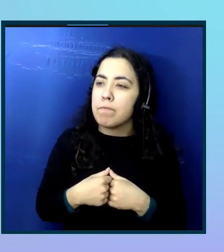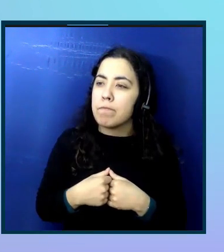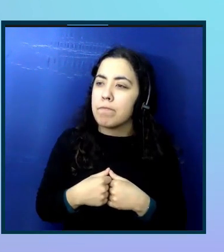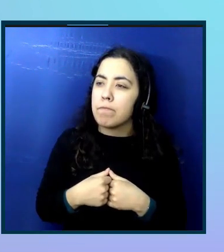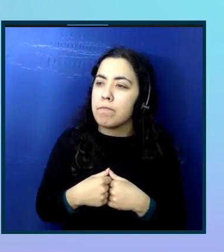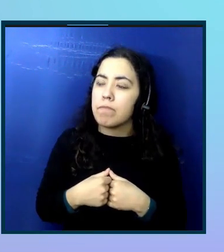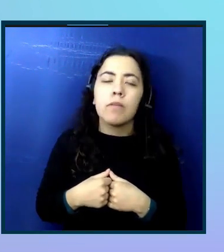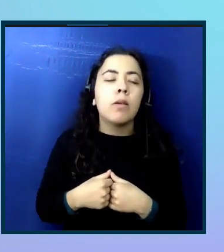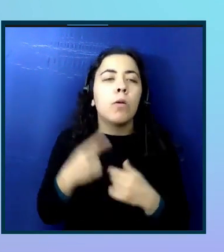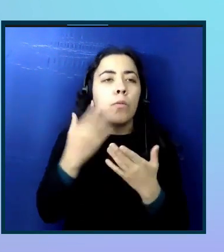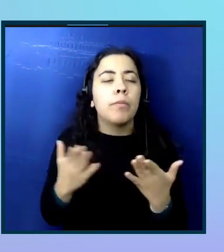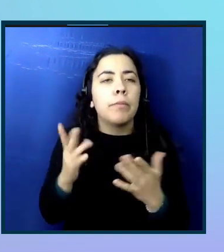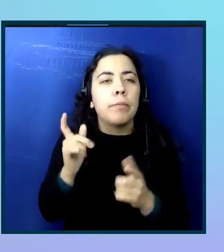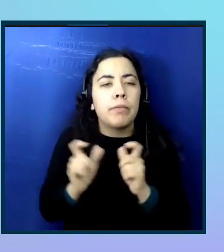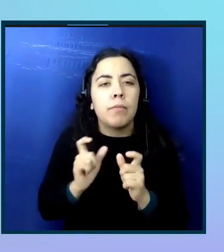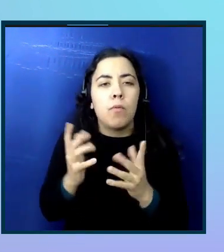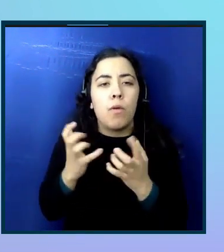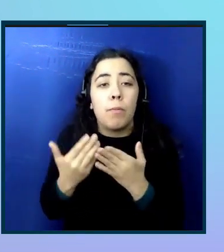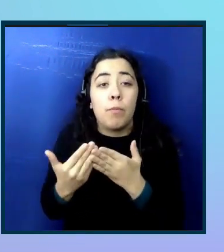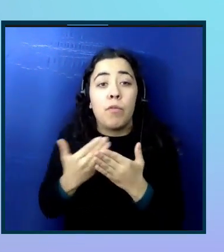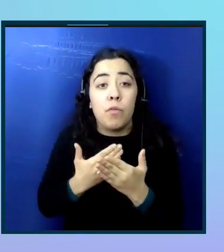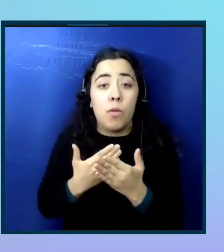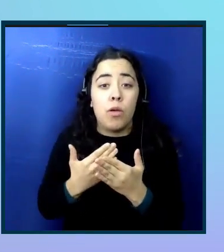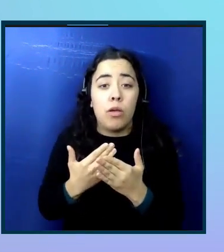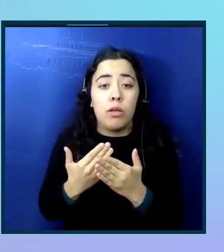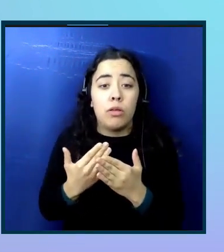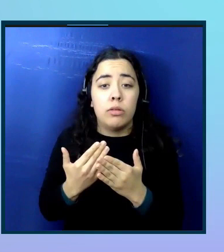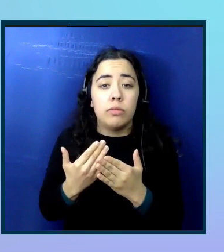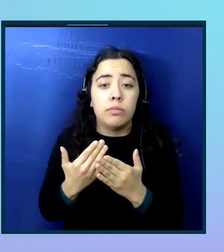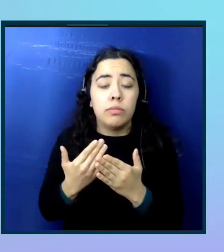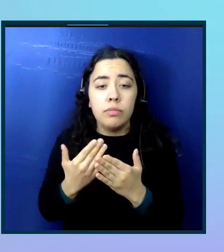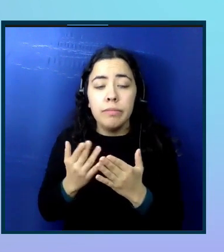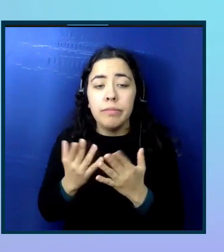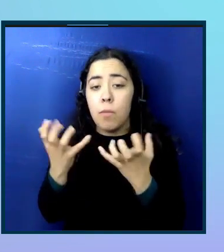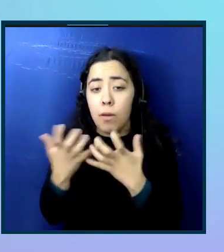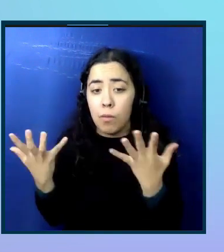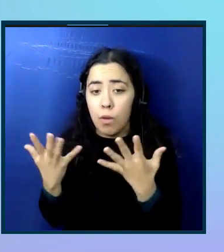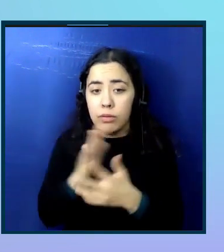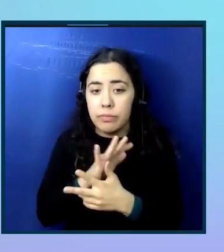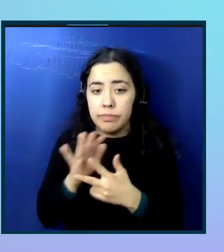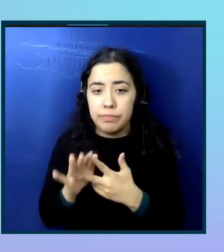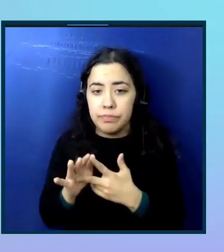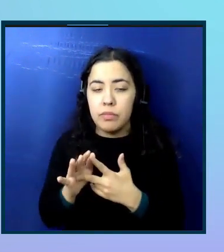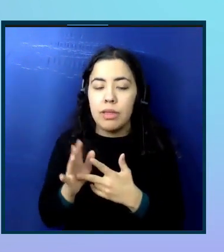before they get to my classroom, is, they think that design is something